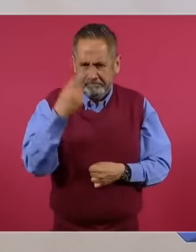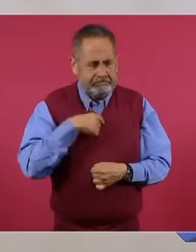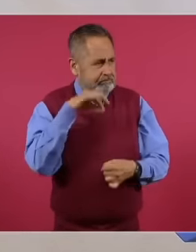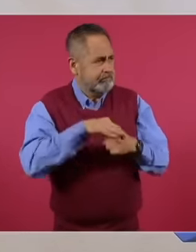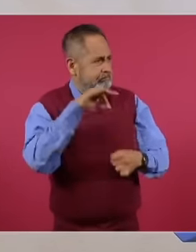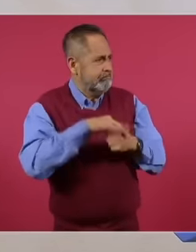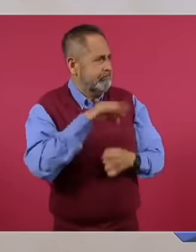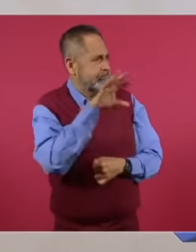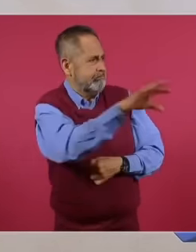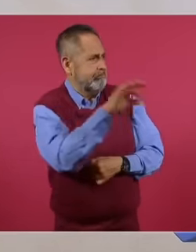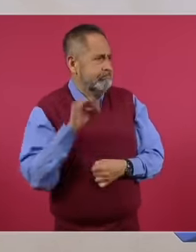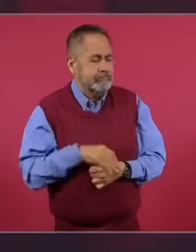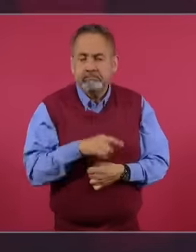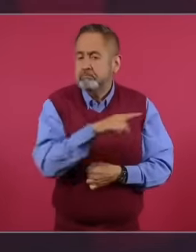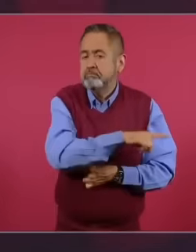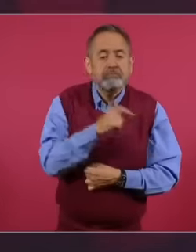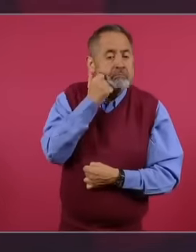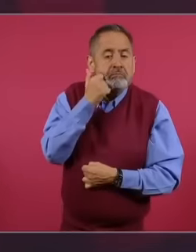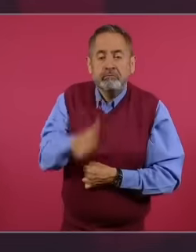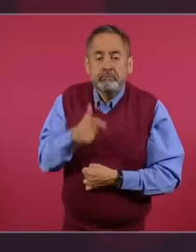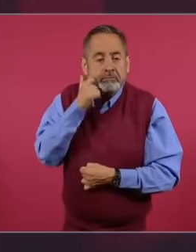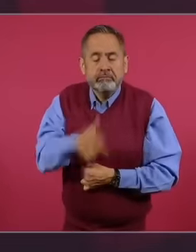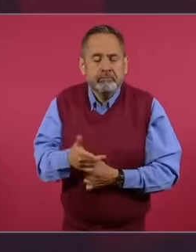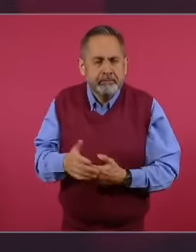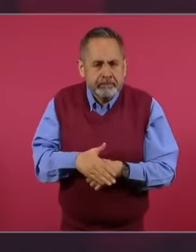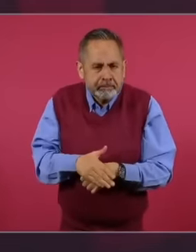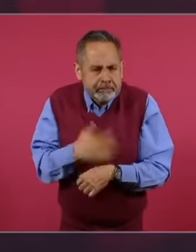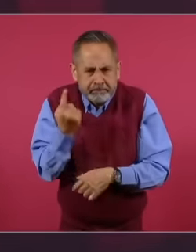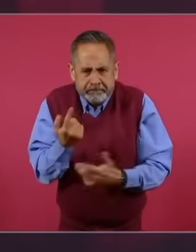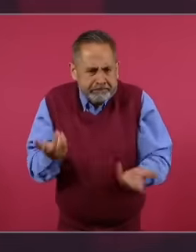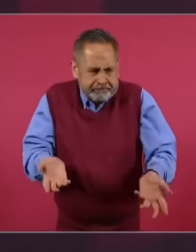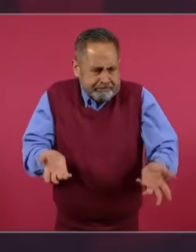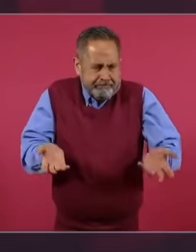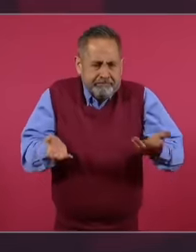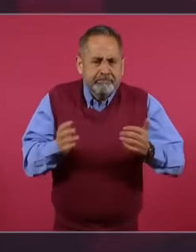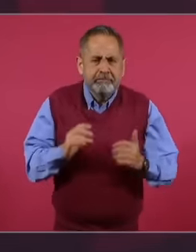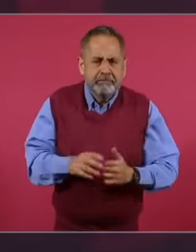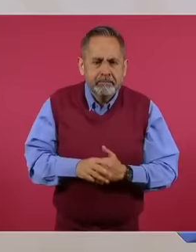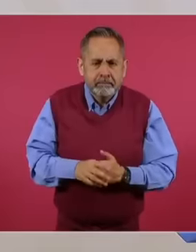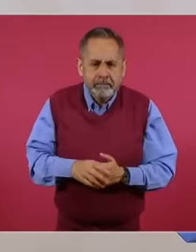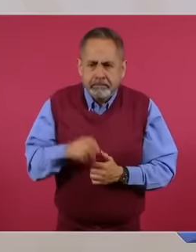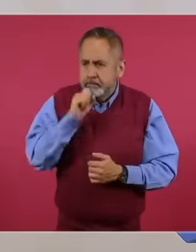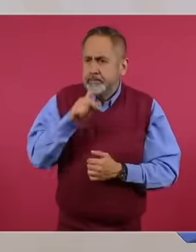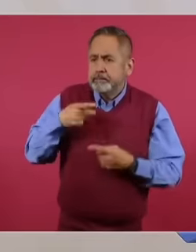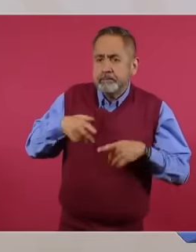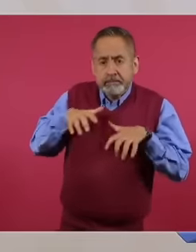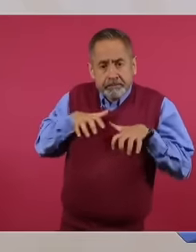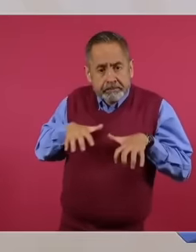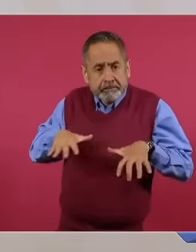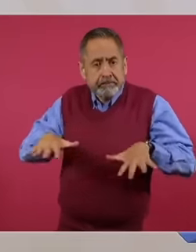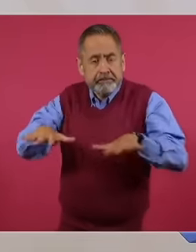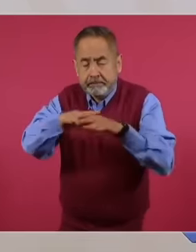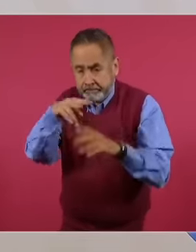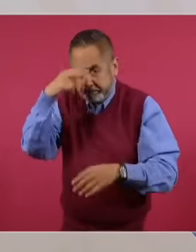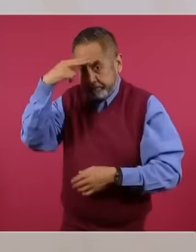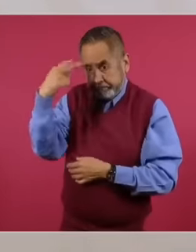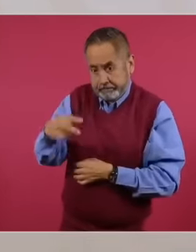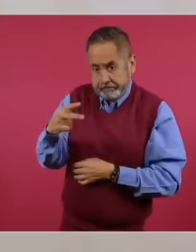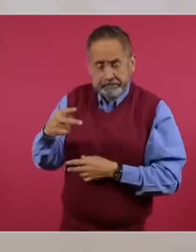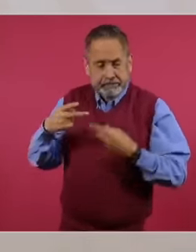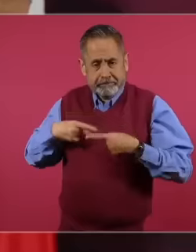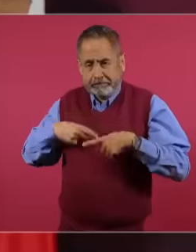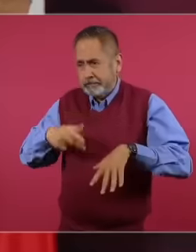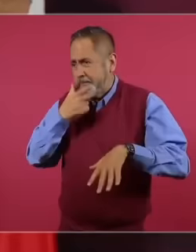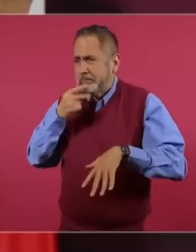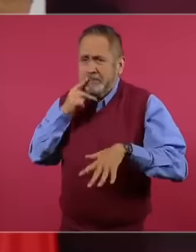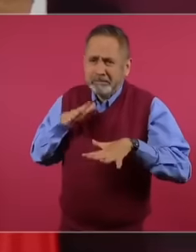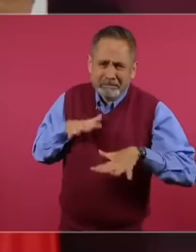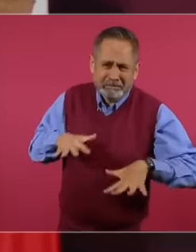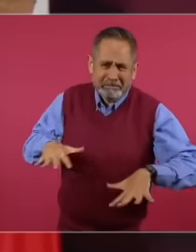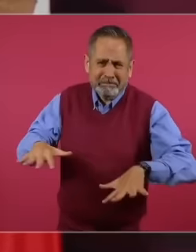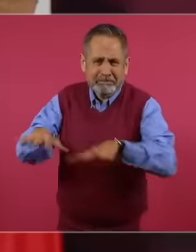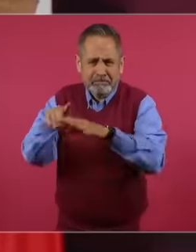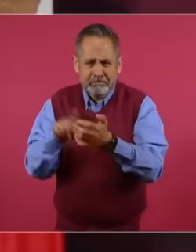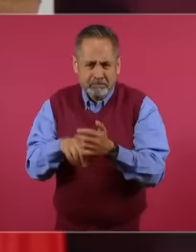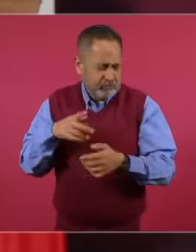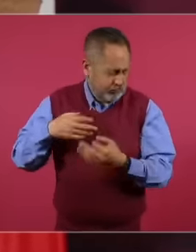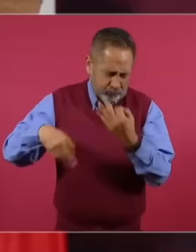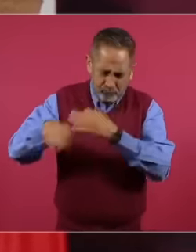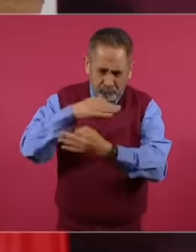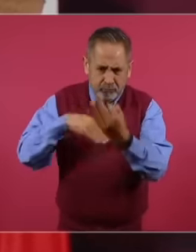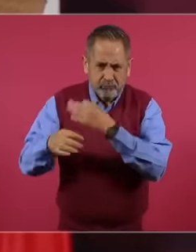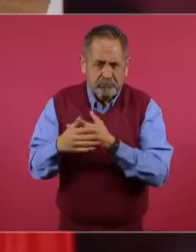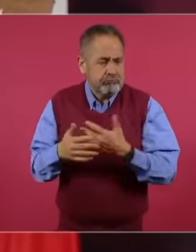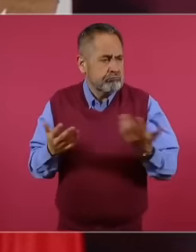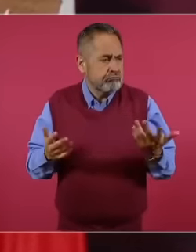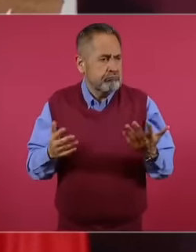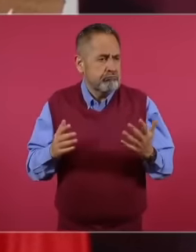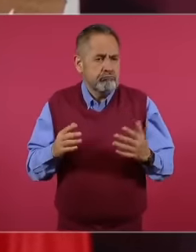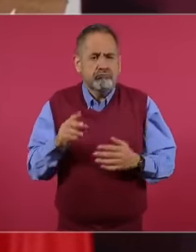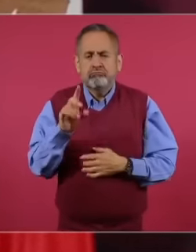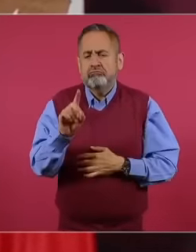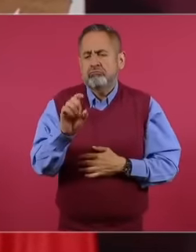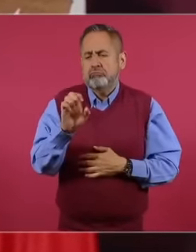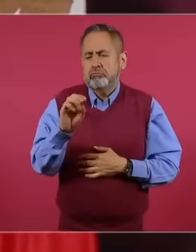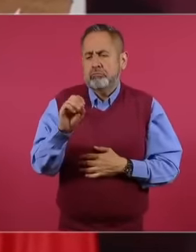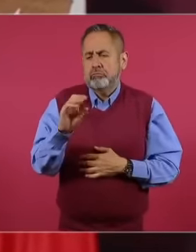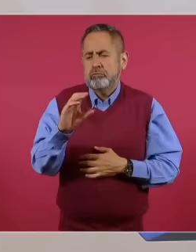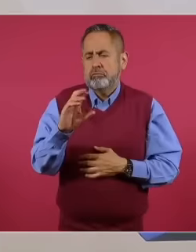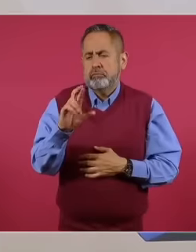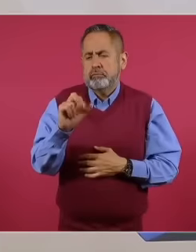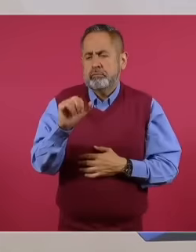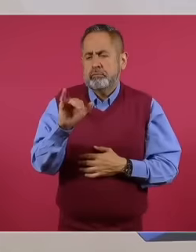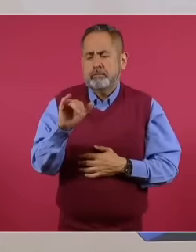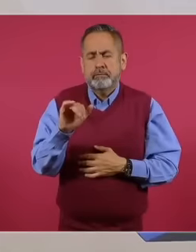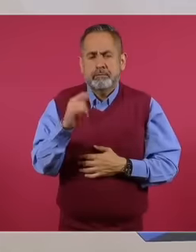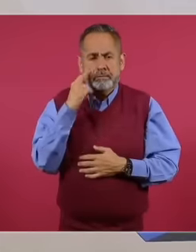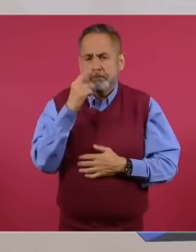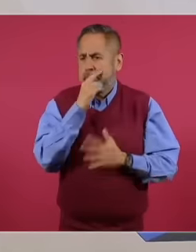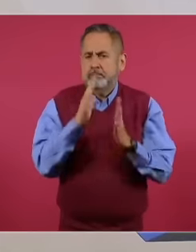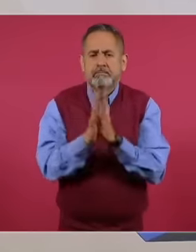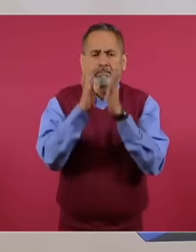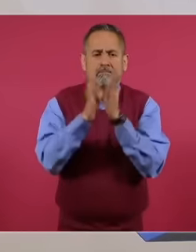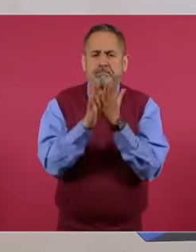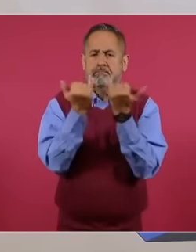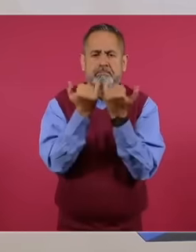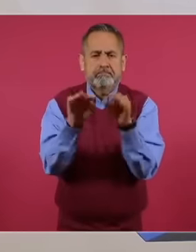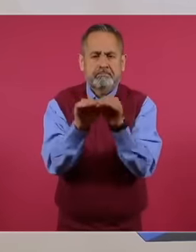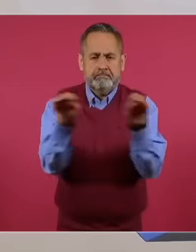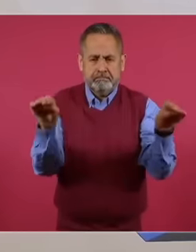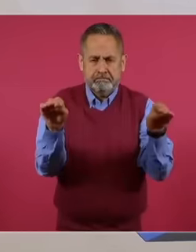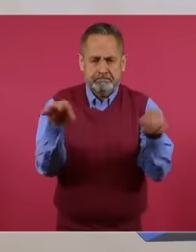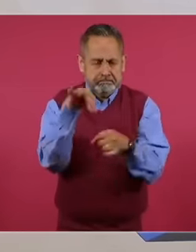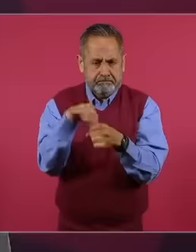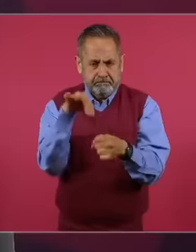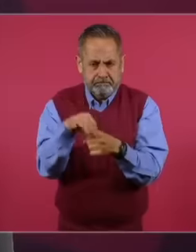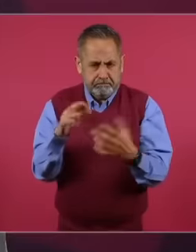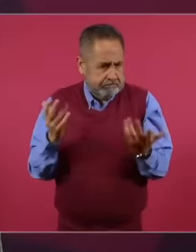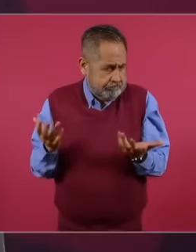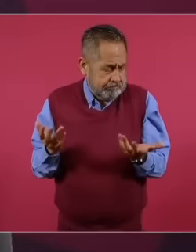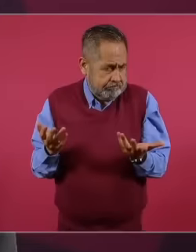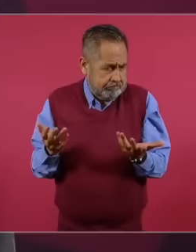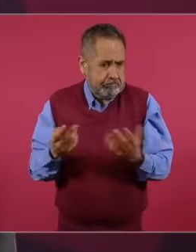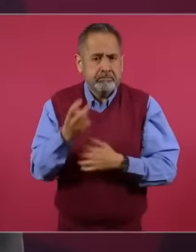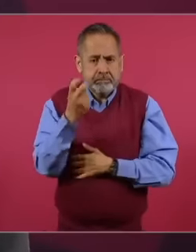that no we Mexicans live in a democracy that is not democracy the government of the people